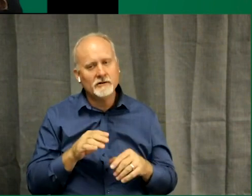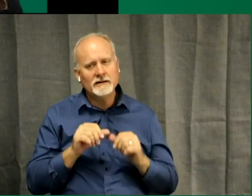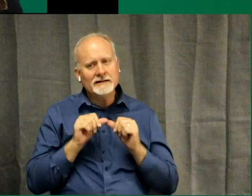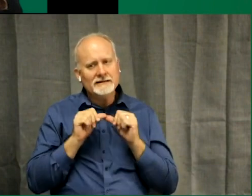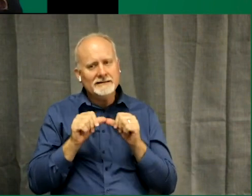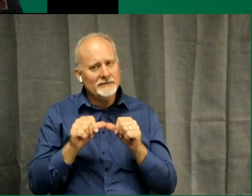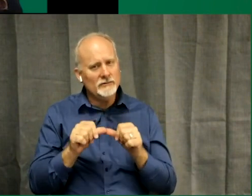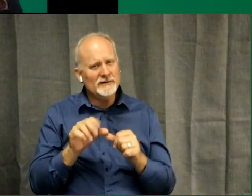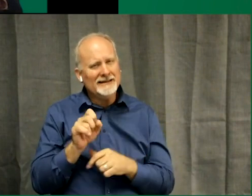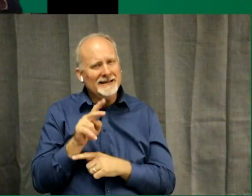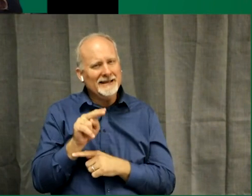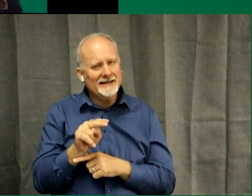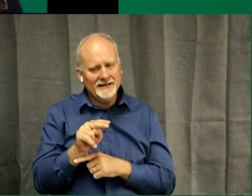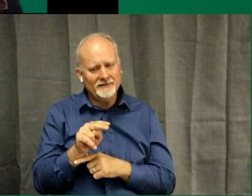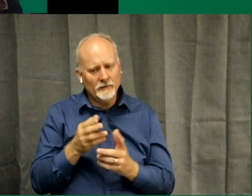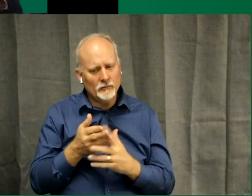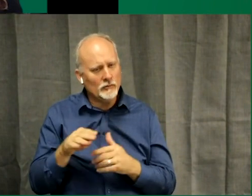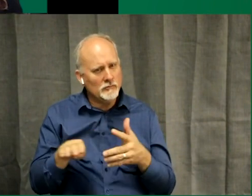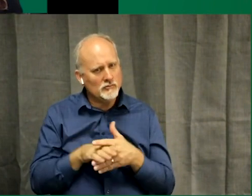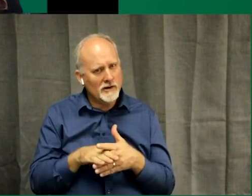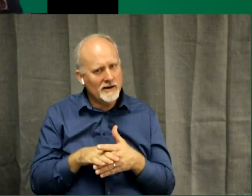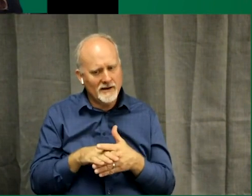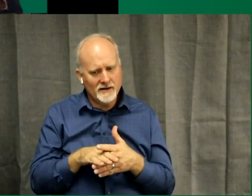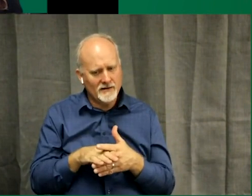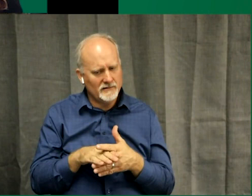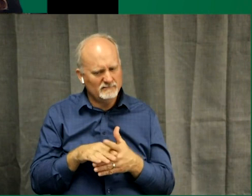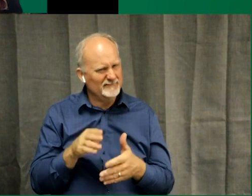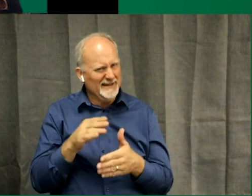even throughout the break from classes towards the end of this year and the beginning of next year